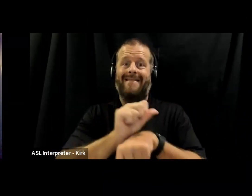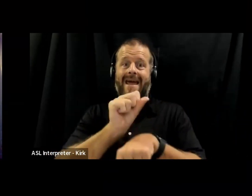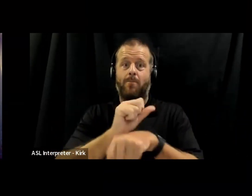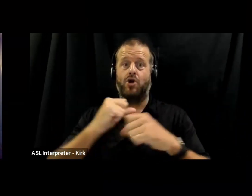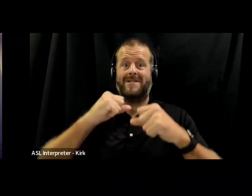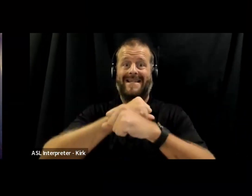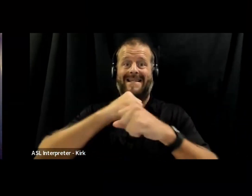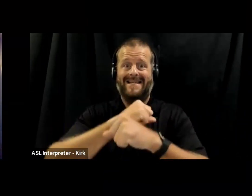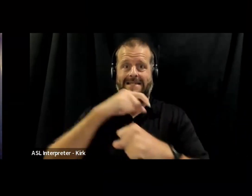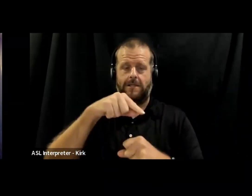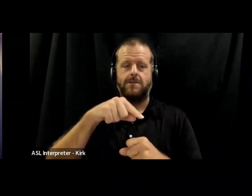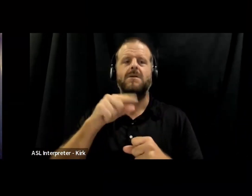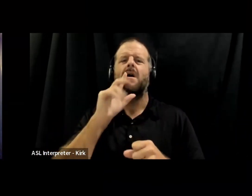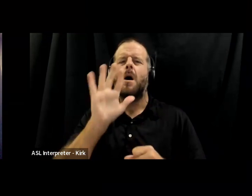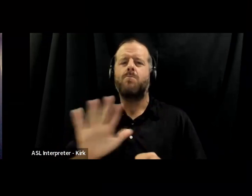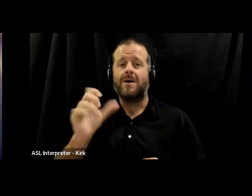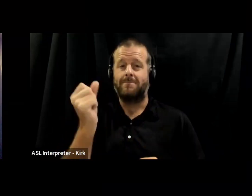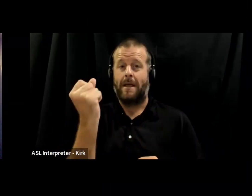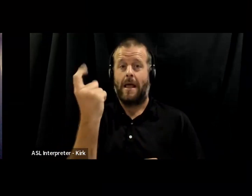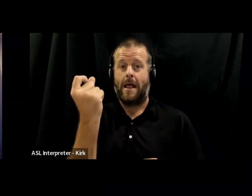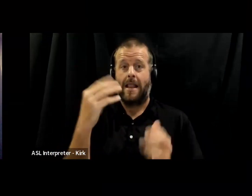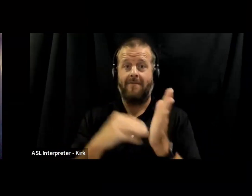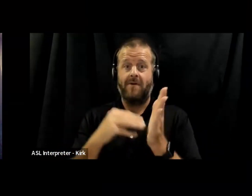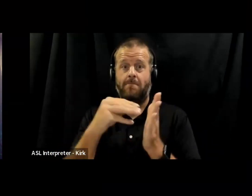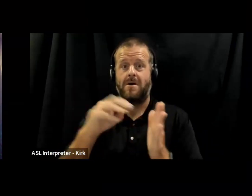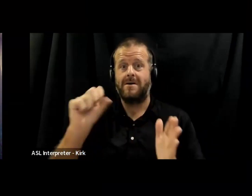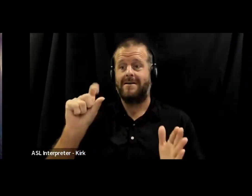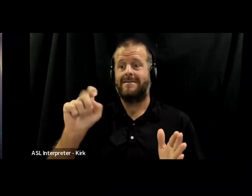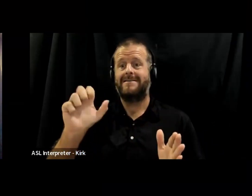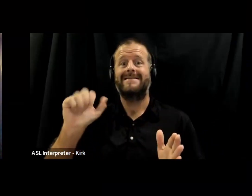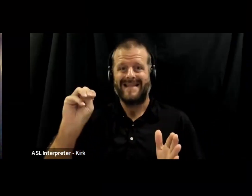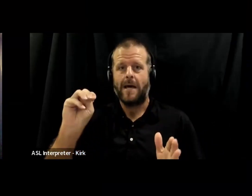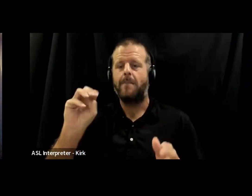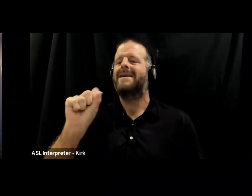There are approximately 11 million STEM slash STEAM positions.